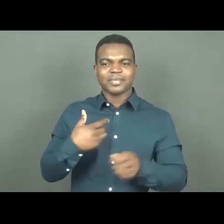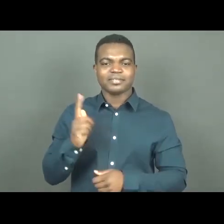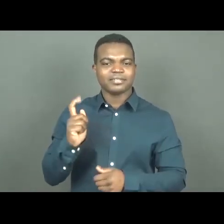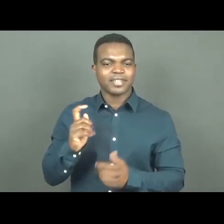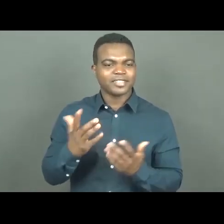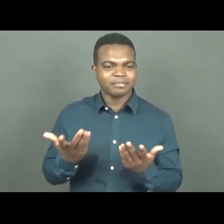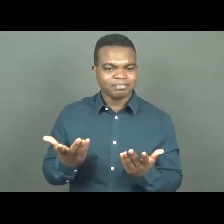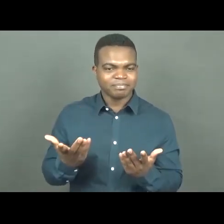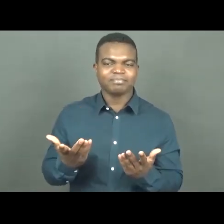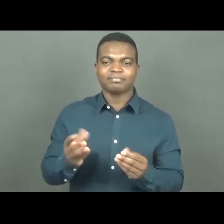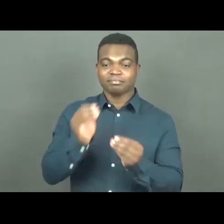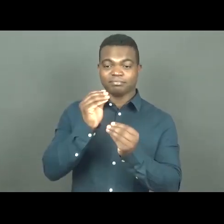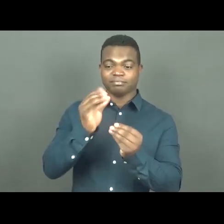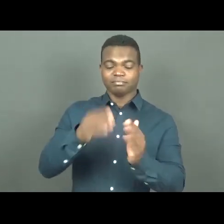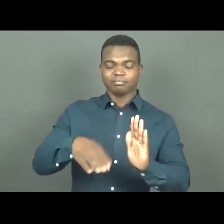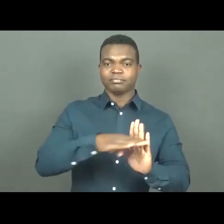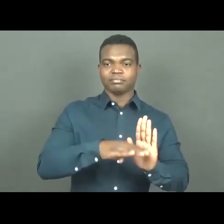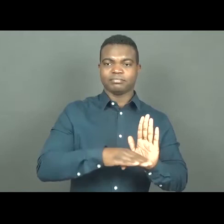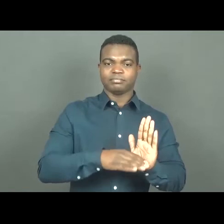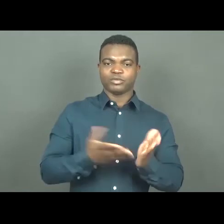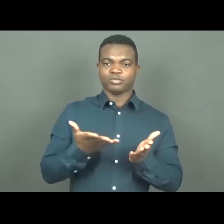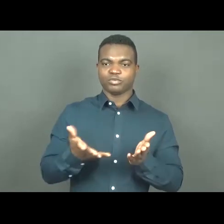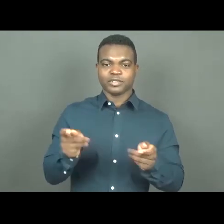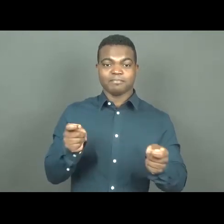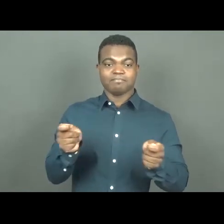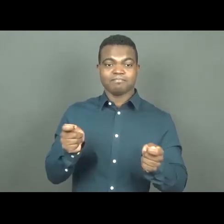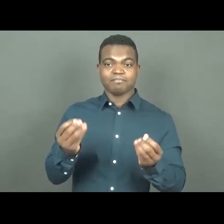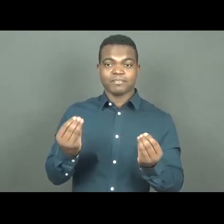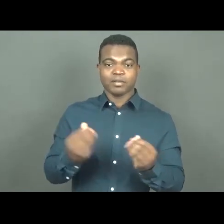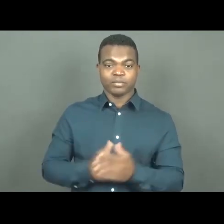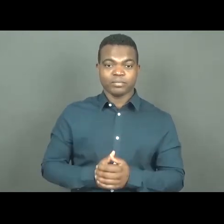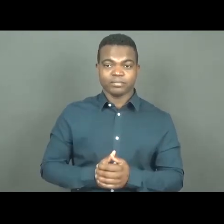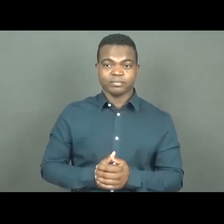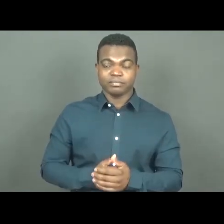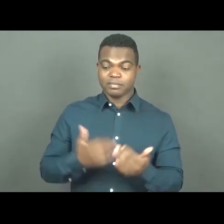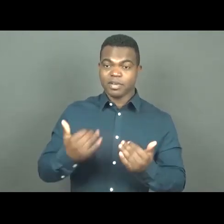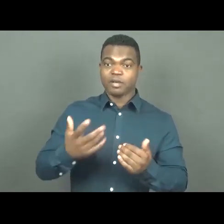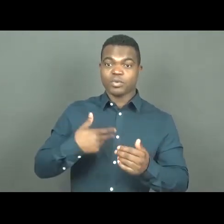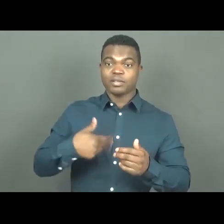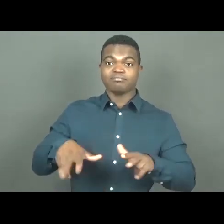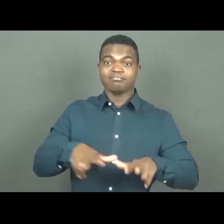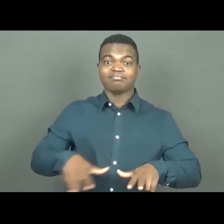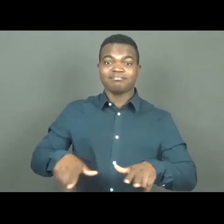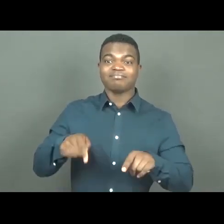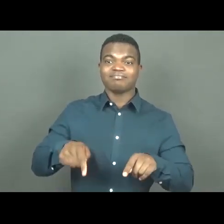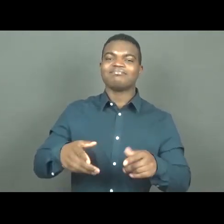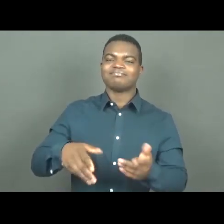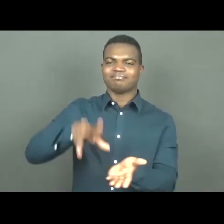after the event. International sign language interpretation is being provided. If you require